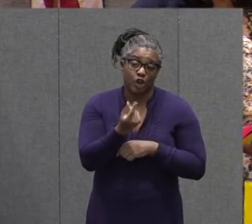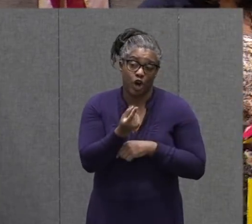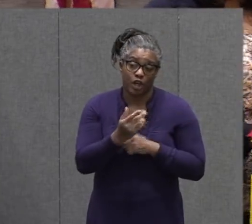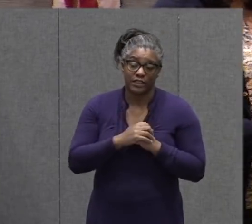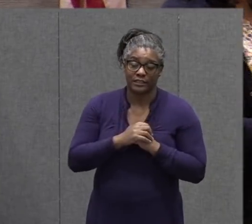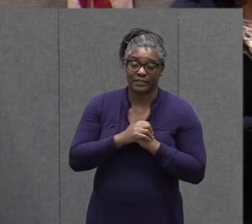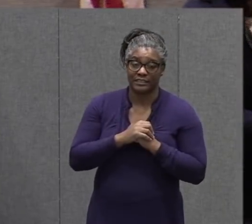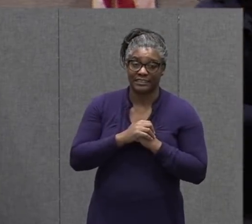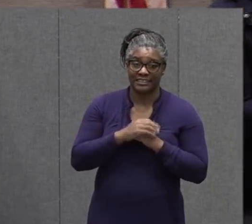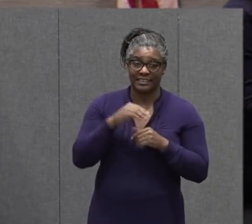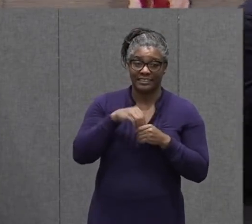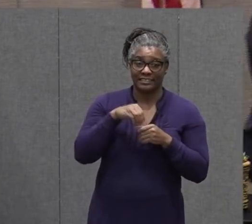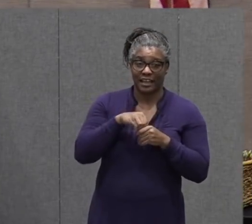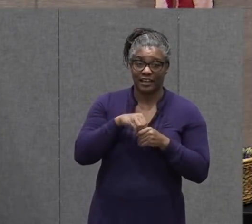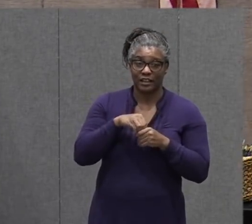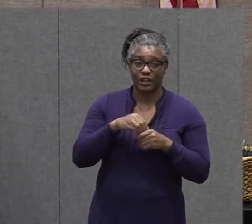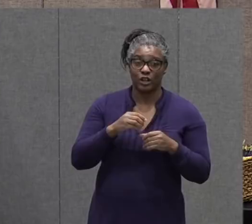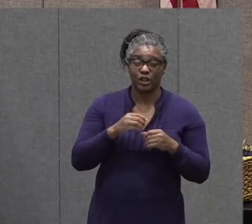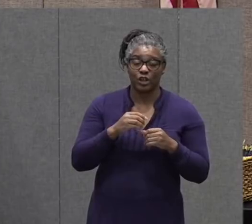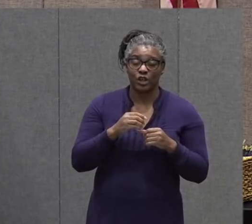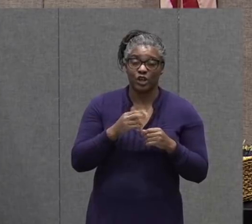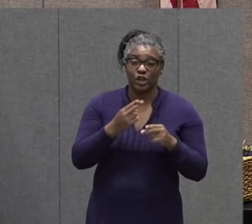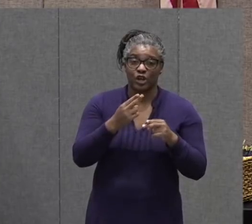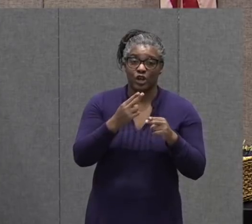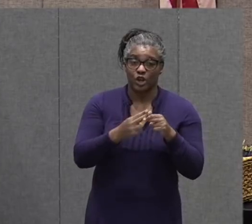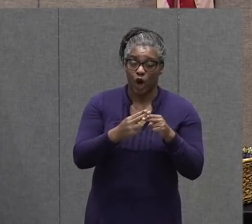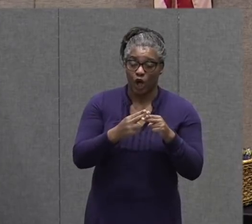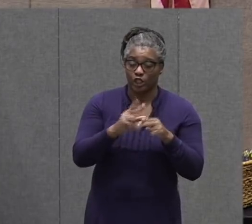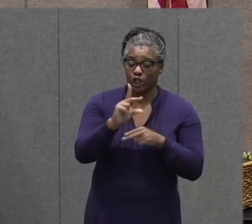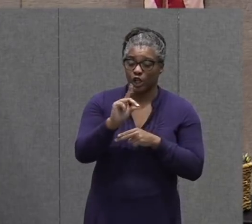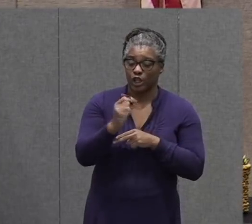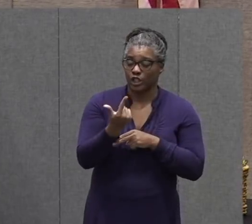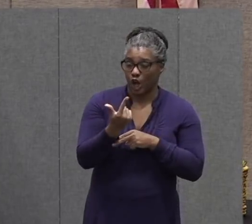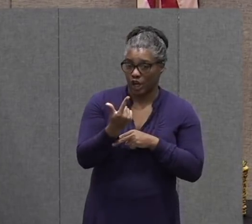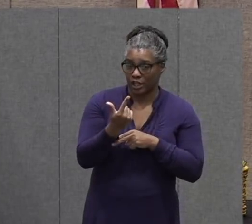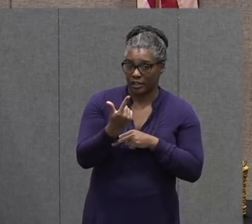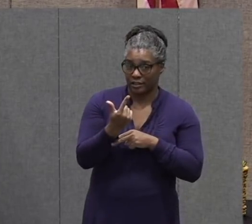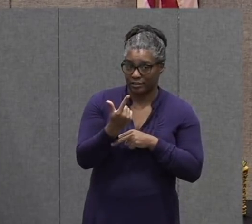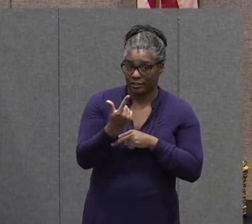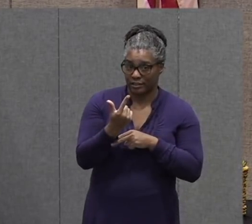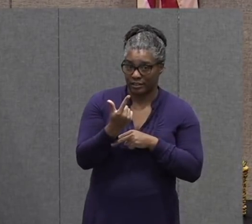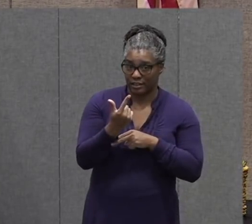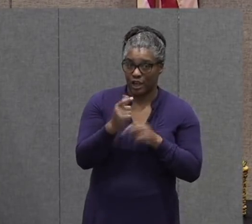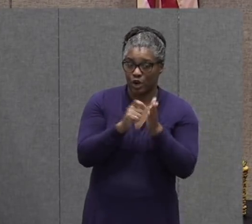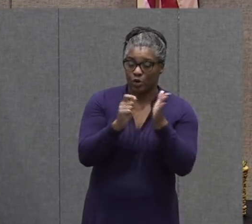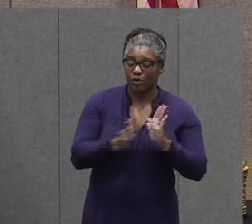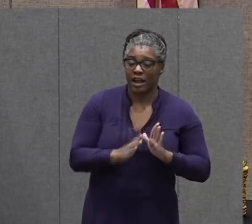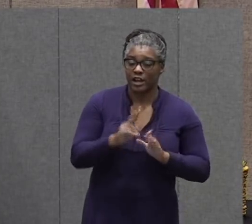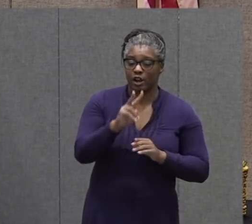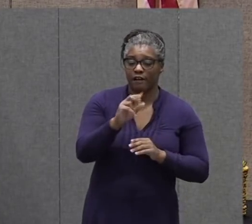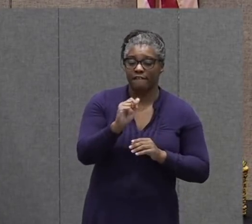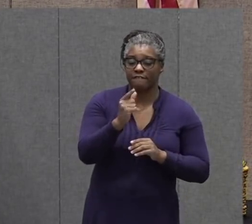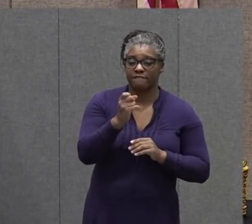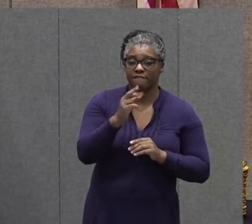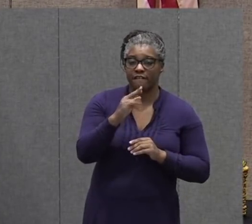This one is called dog, by Valerie Worth. But wait a minute. Dog is written in lowercase.